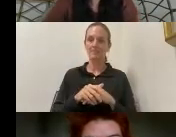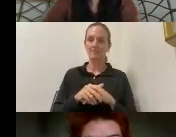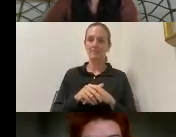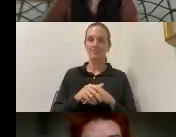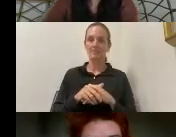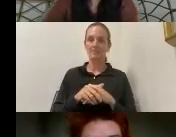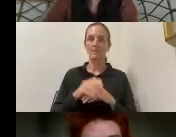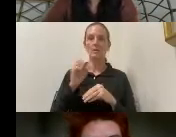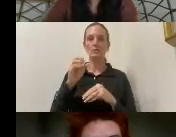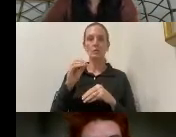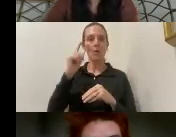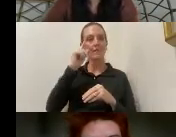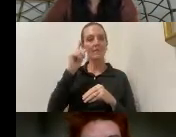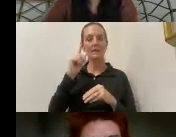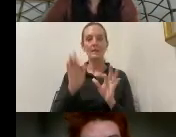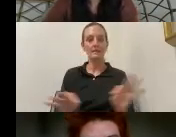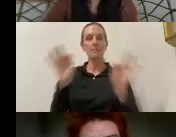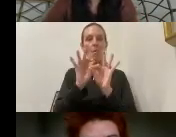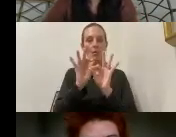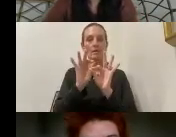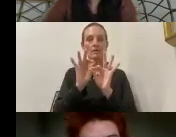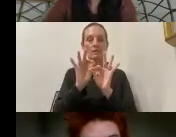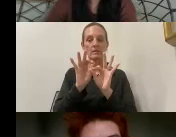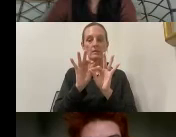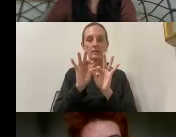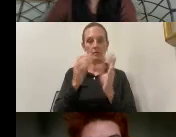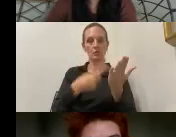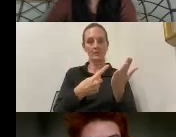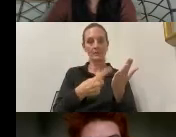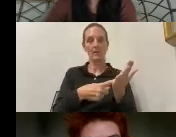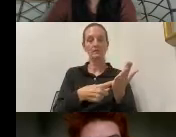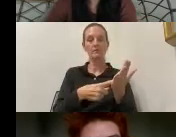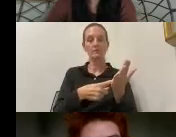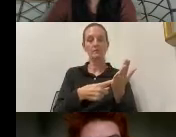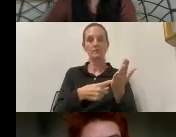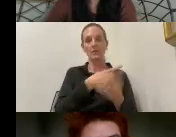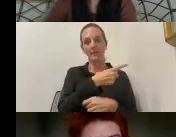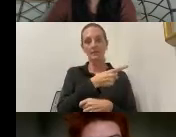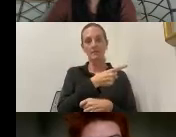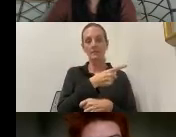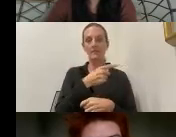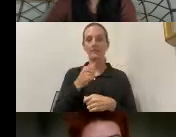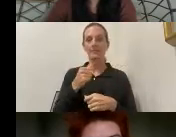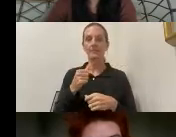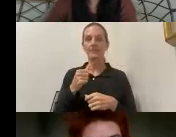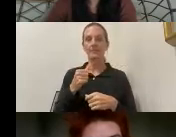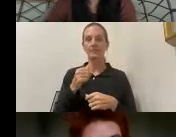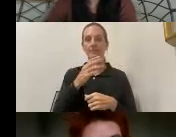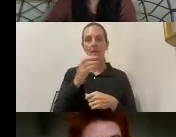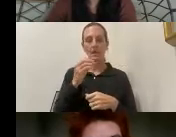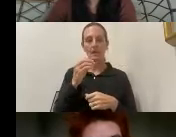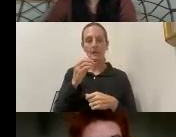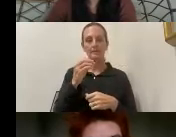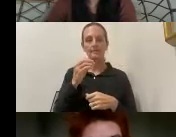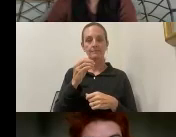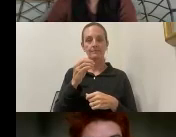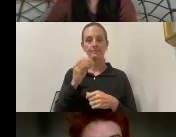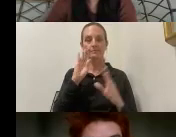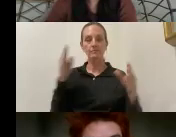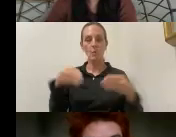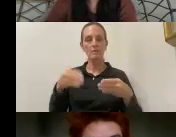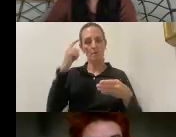So I think it's super important to talk about this and include mental health awareness in